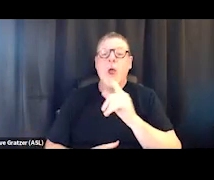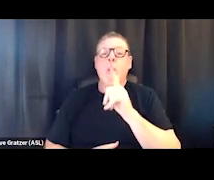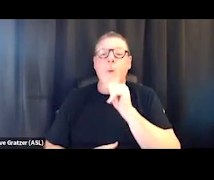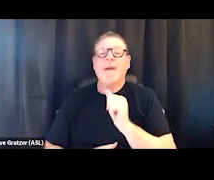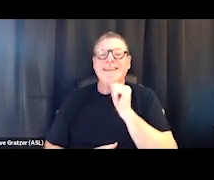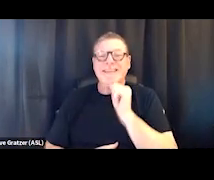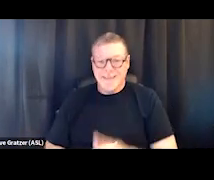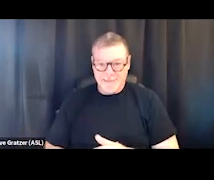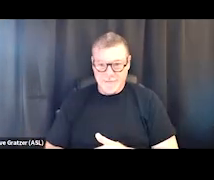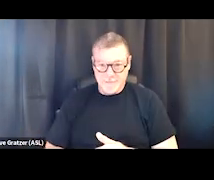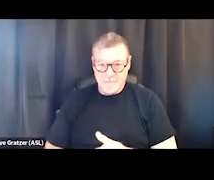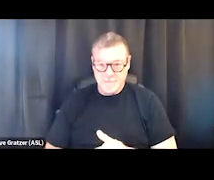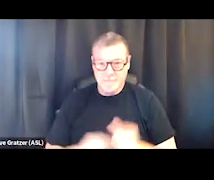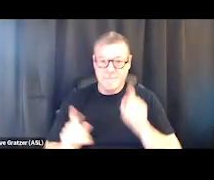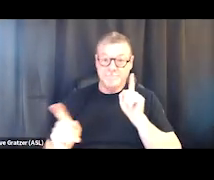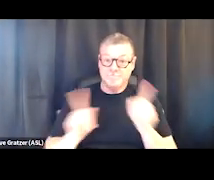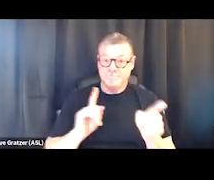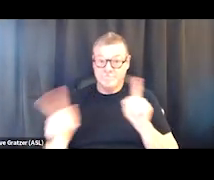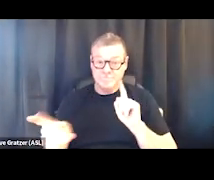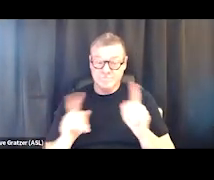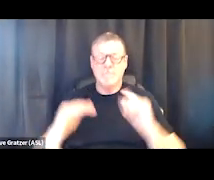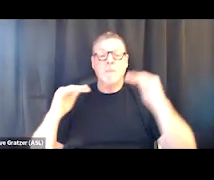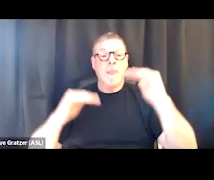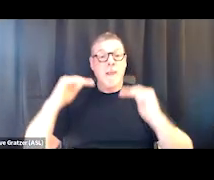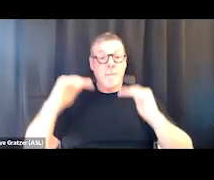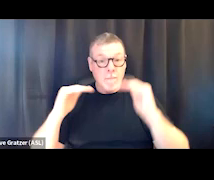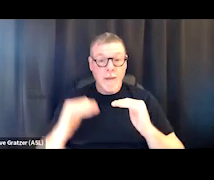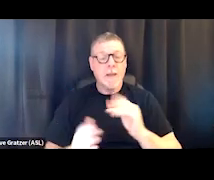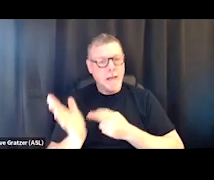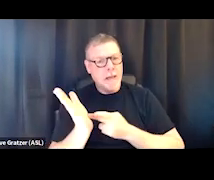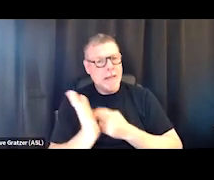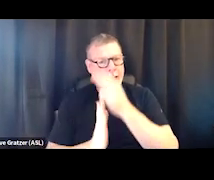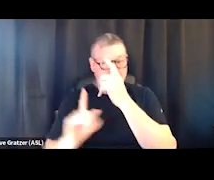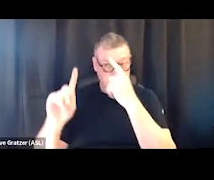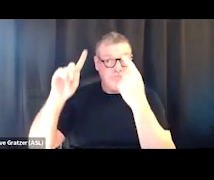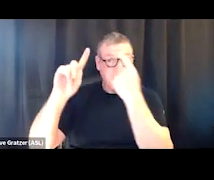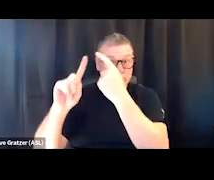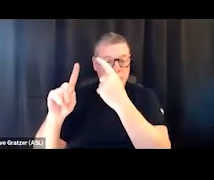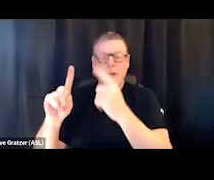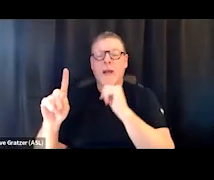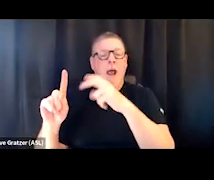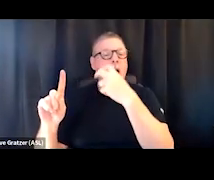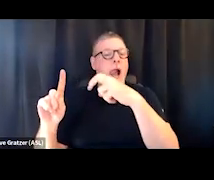That balance between being true to our mission, not drifting too far,